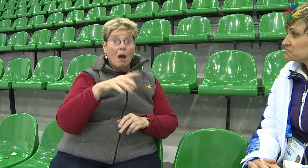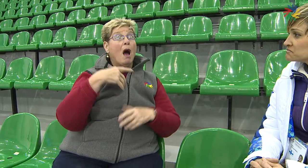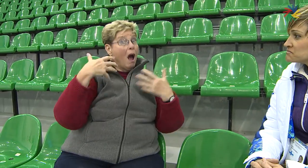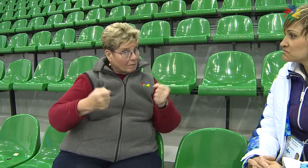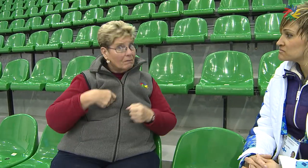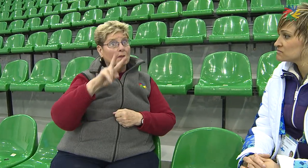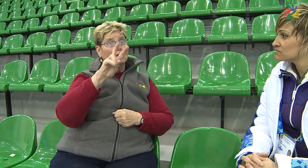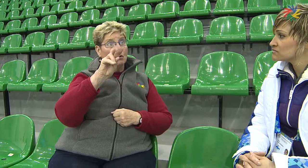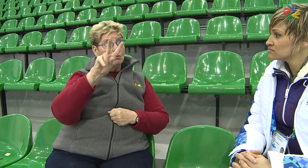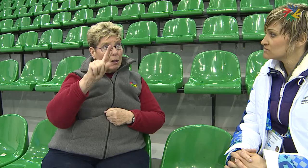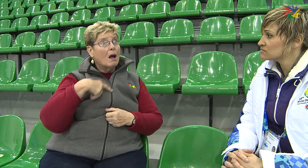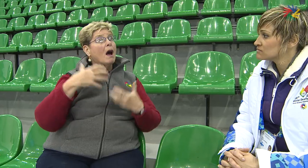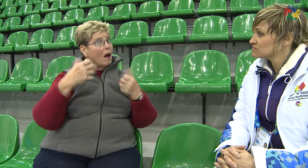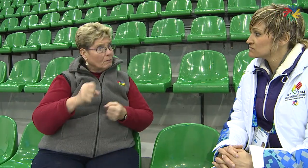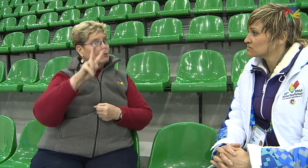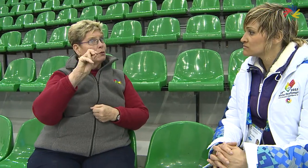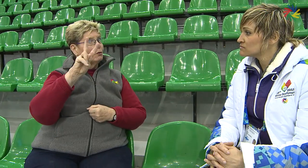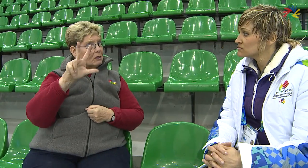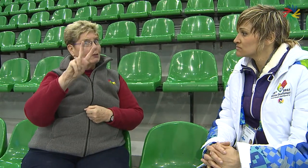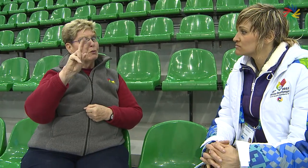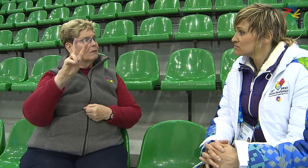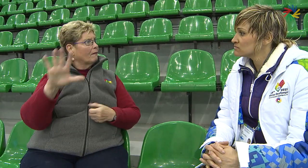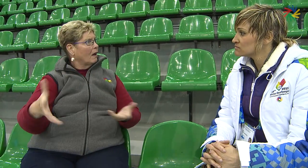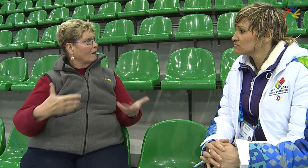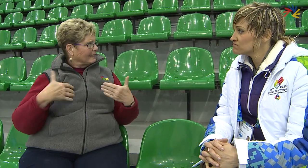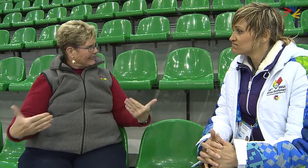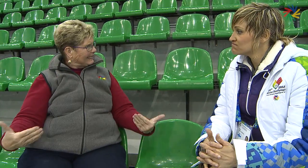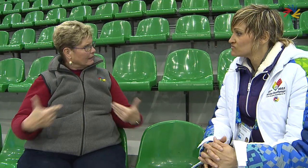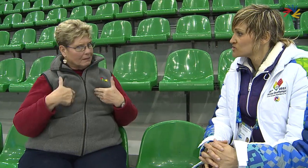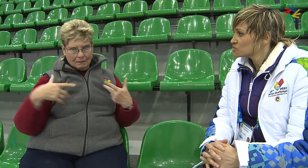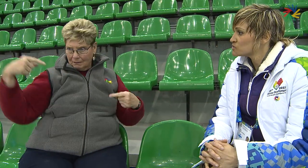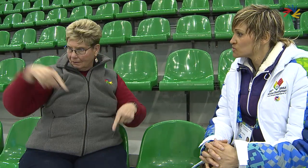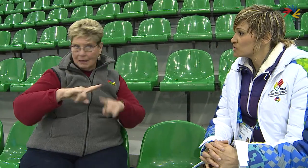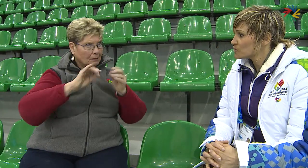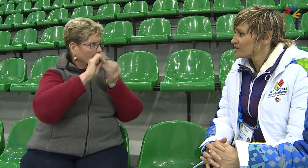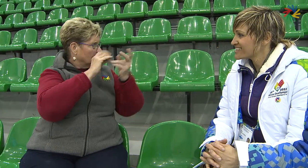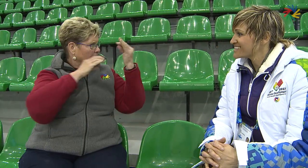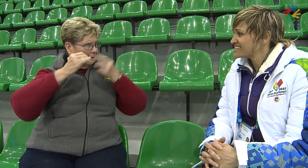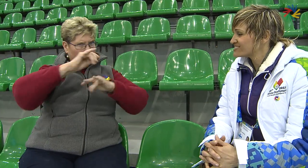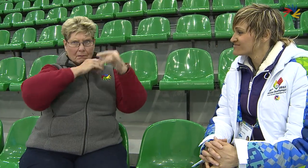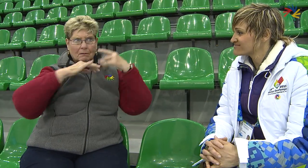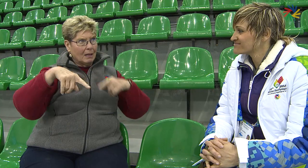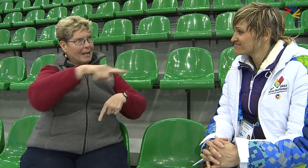So, I have potential candidates for 2019, 2021, 2023 and 2025! All of this happened during my time in Khanty-Mansiysk.